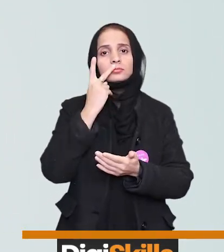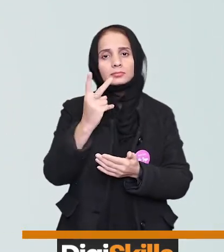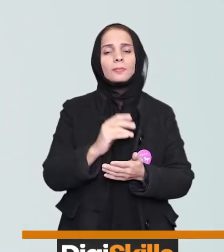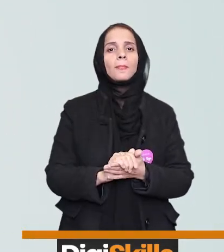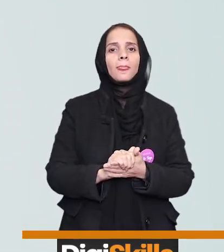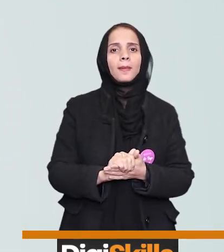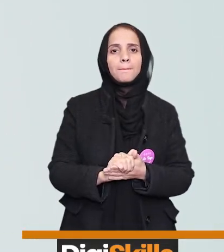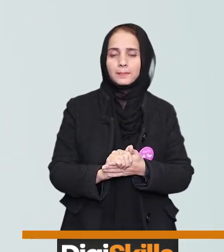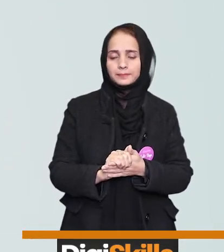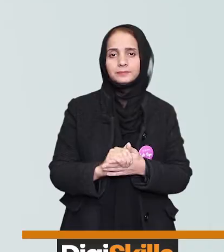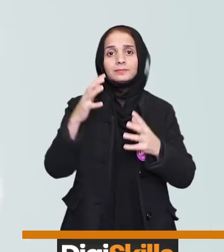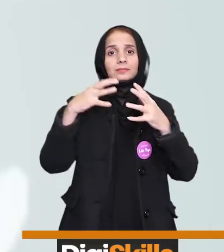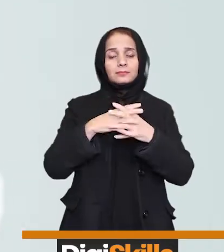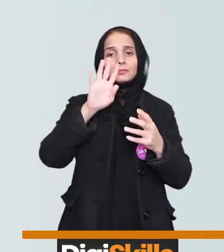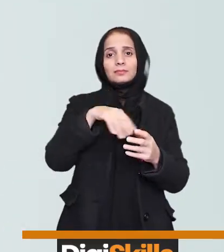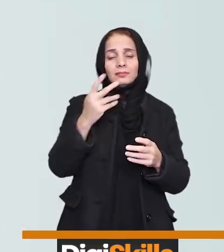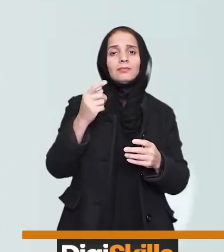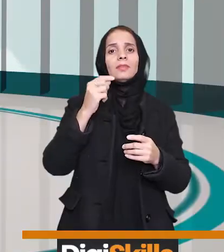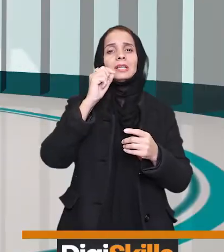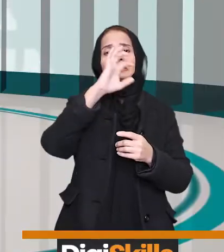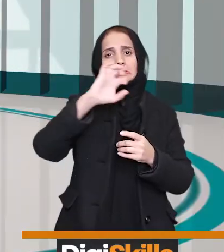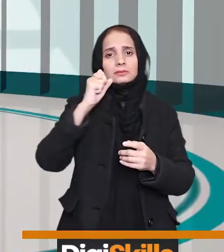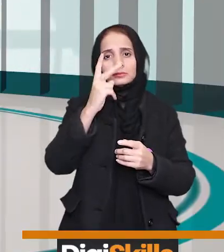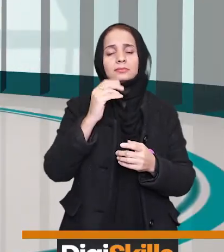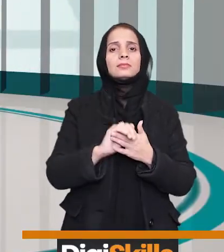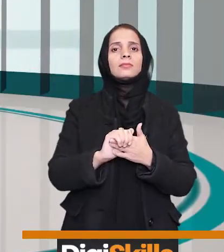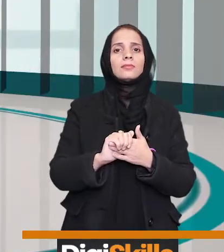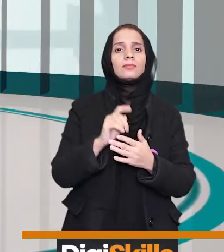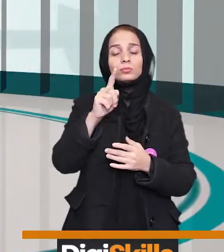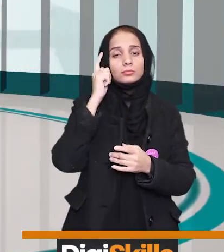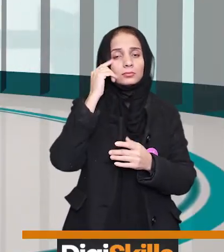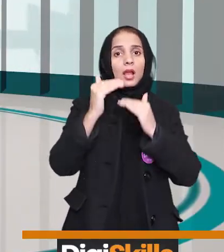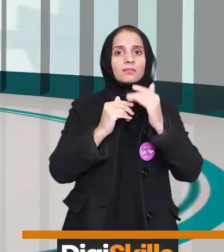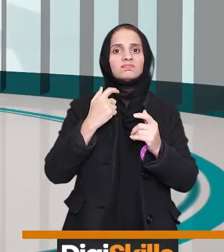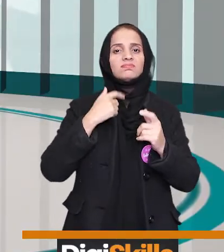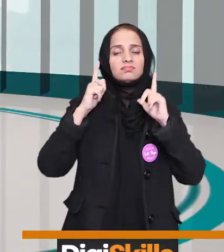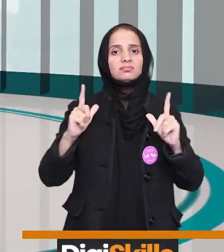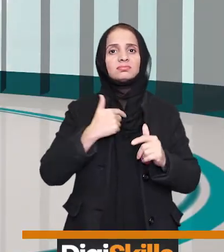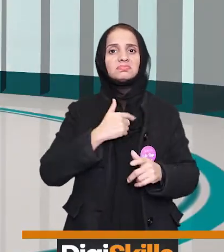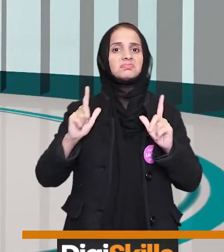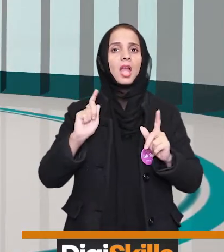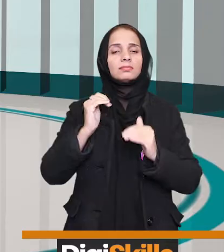as they are working in commerce and word press development. But again at the end of the day it gets down to how confident they are